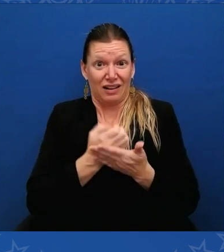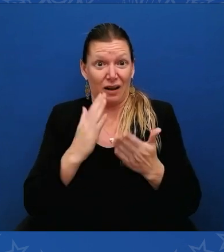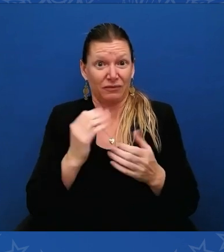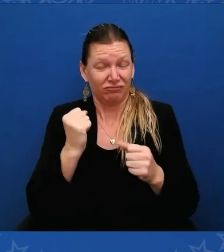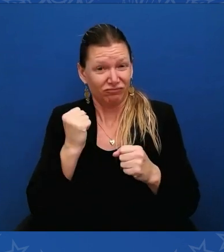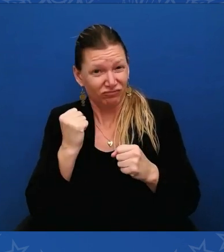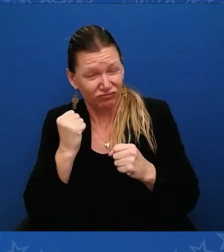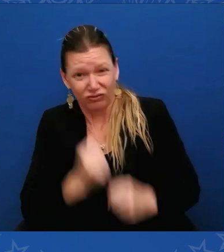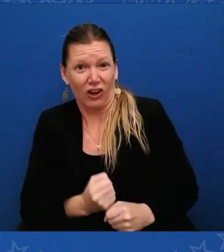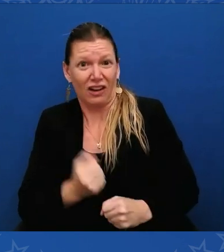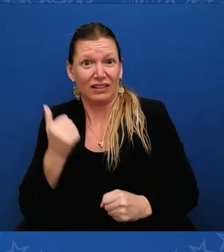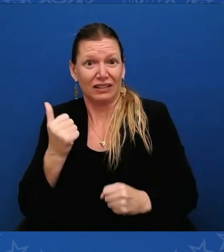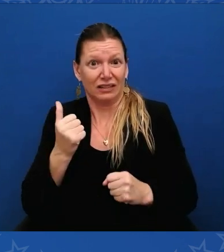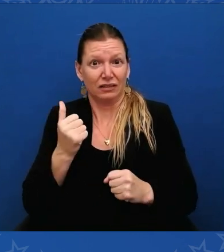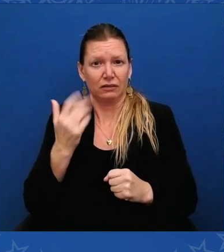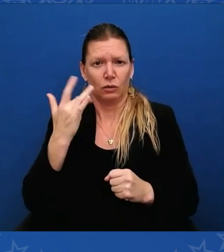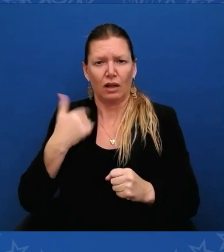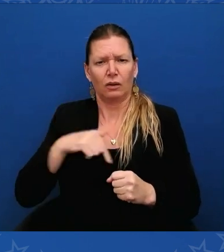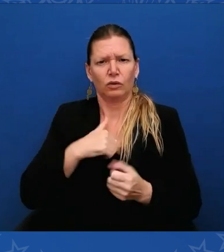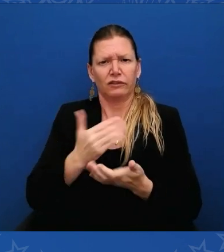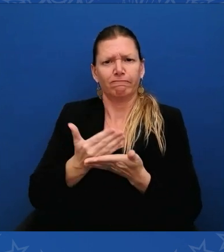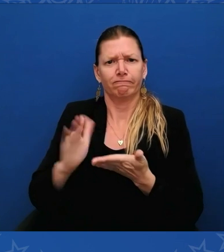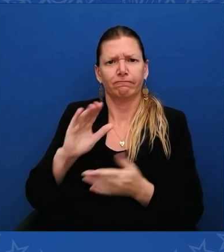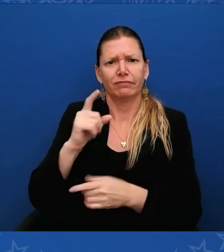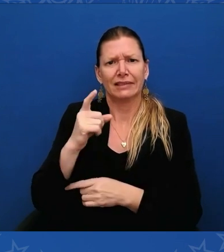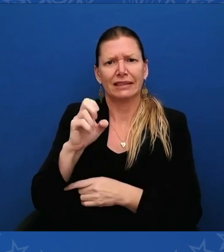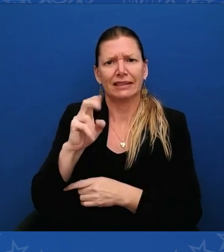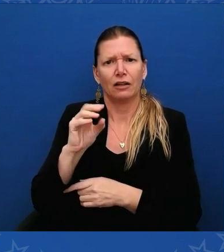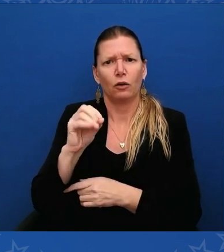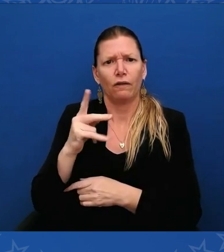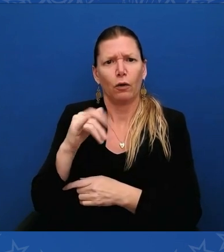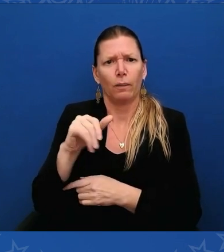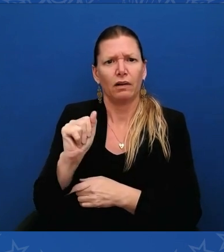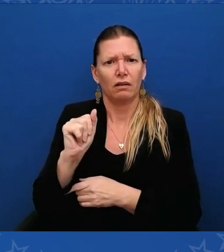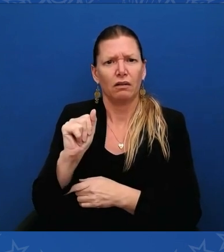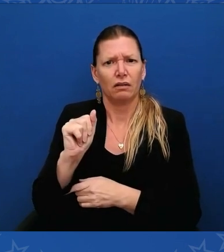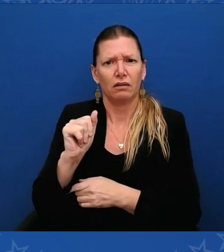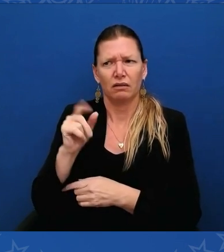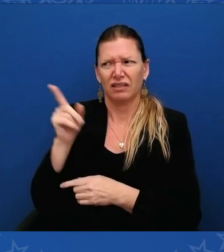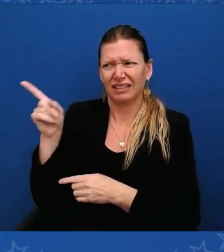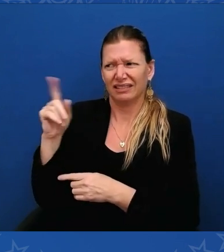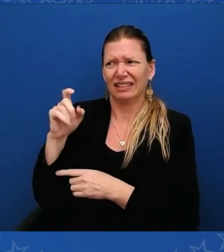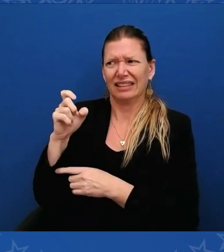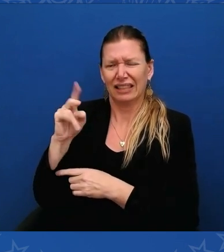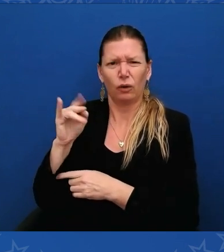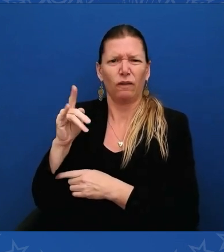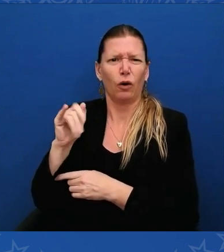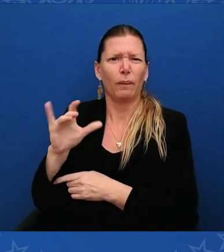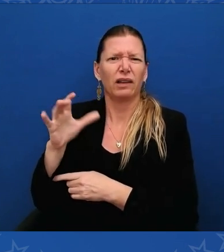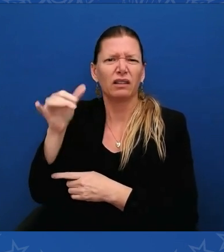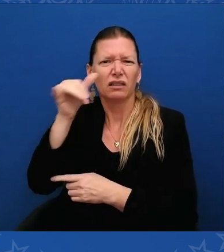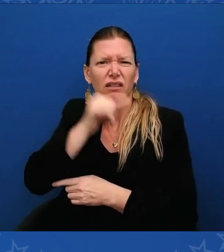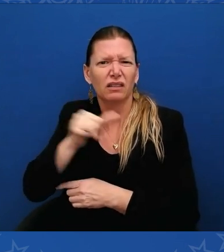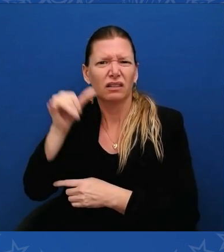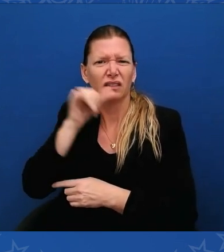like him around the world. We cannot go down that road. But that's where he wants to go: